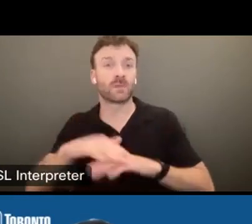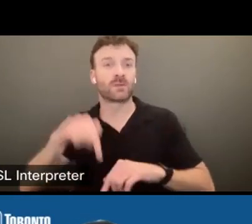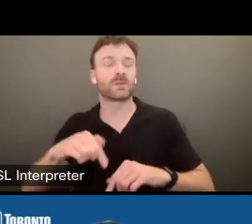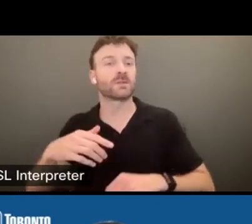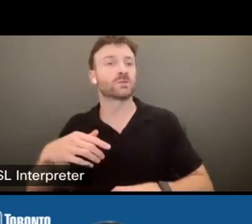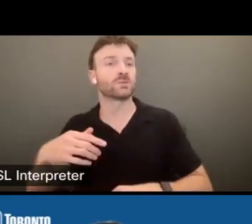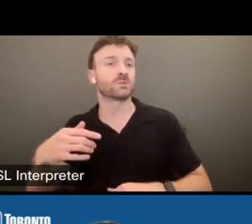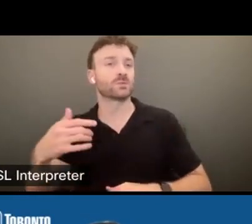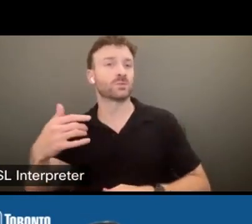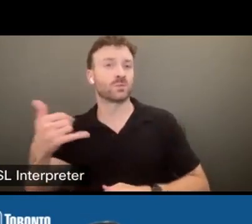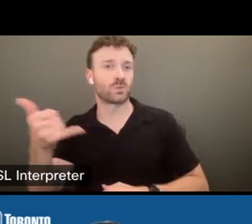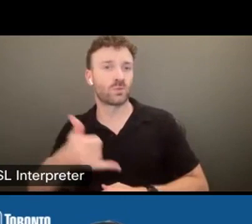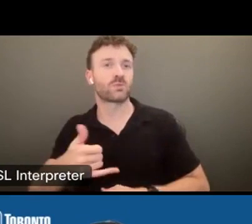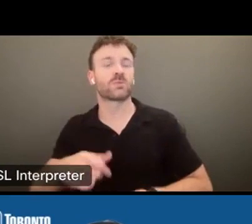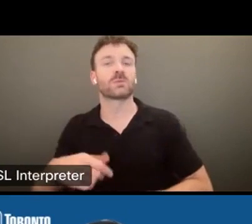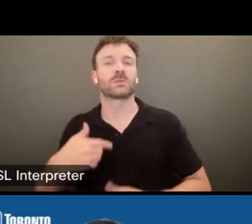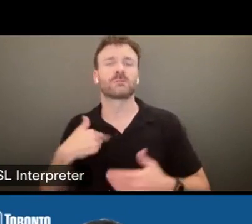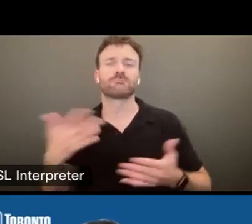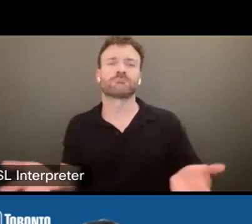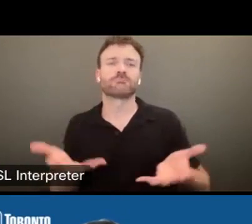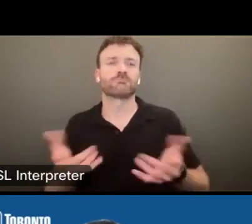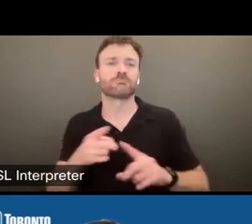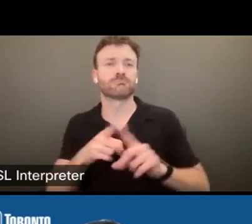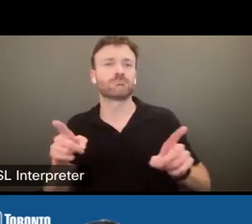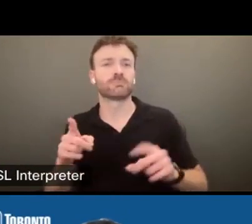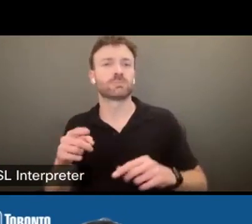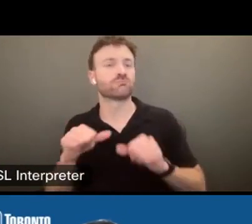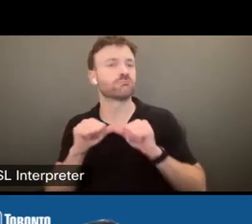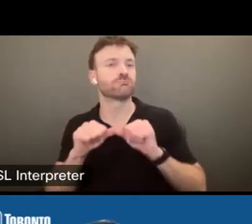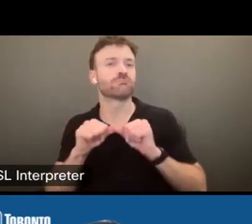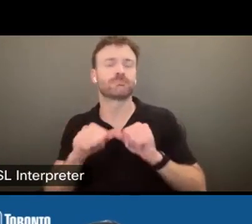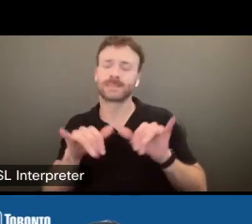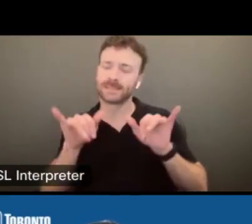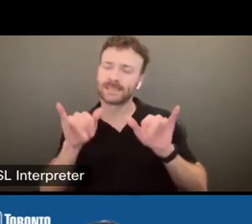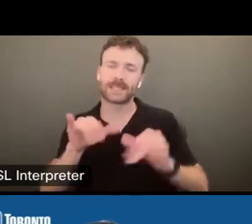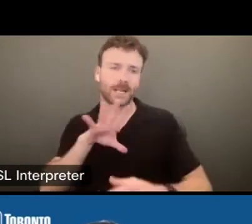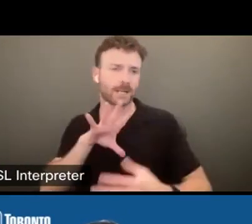And I strongly encourage you to continue staying engaged.